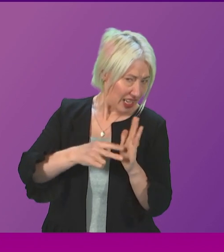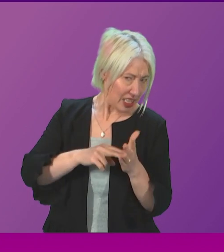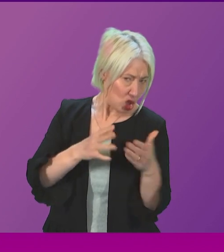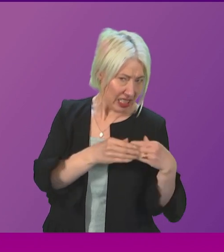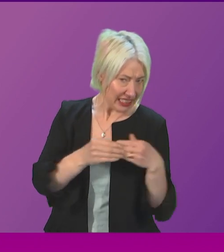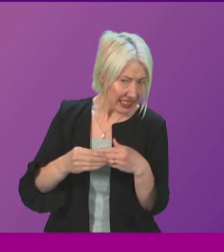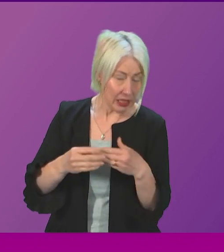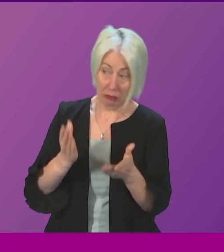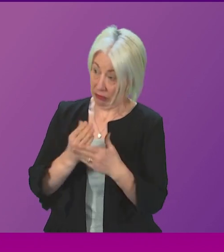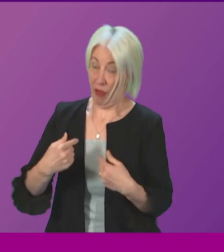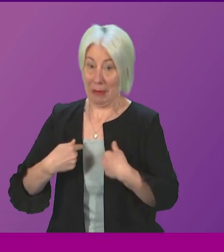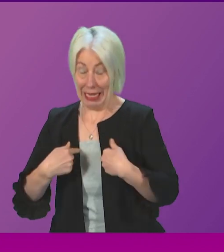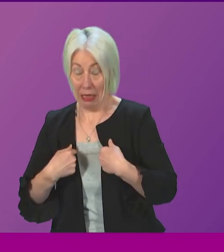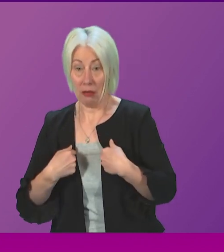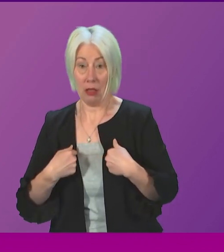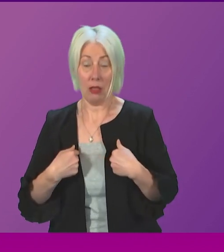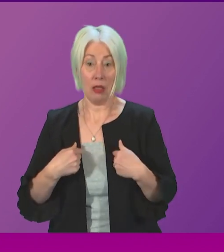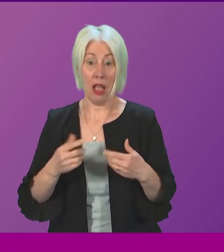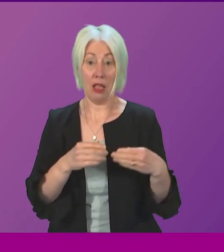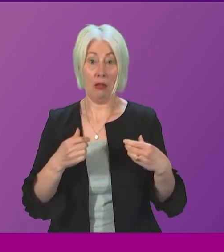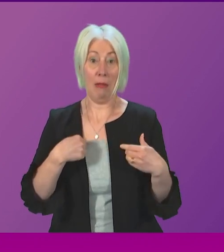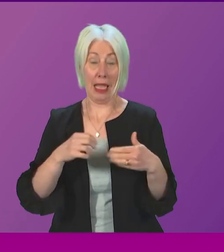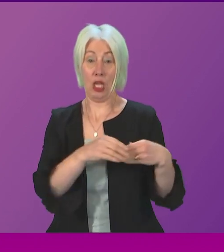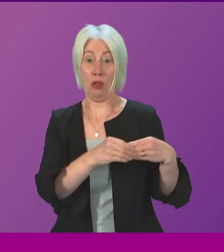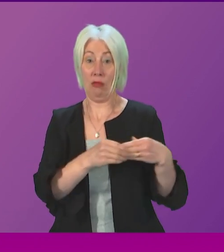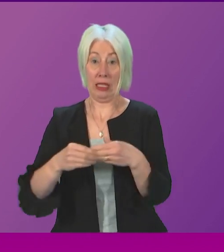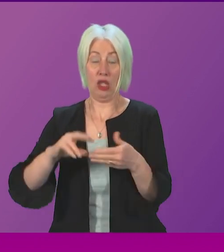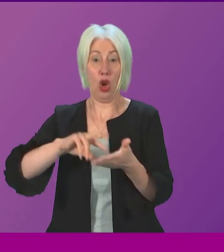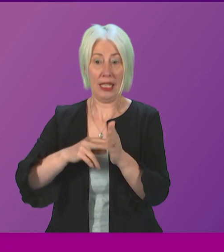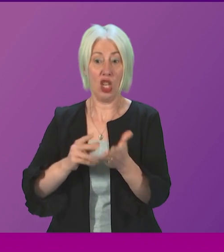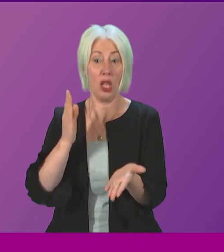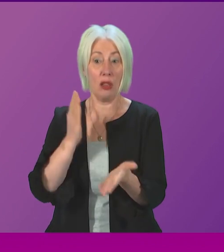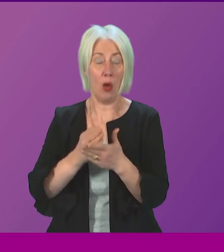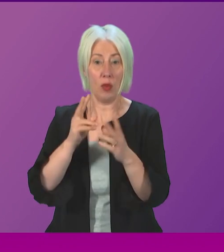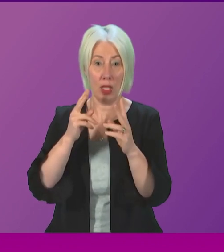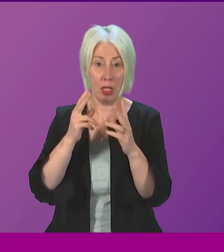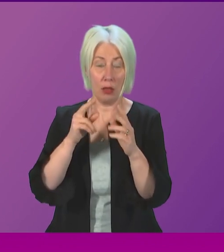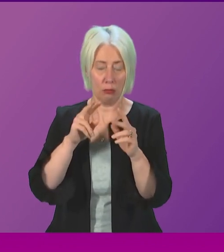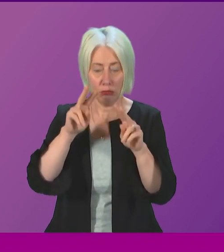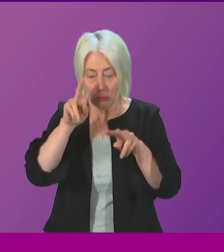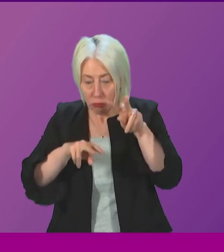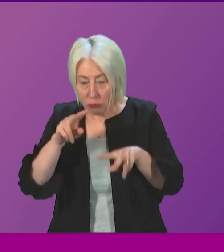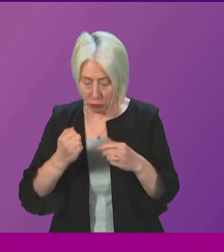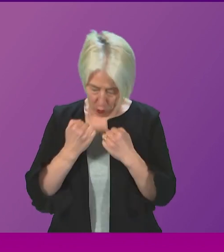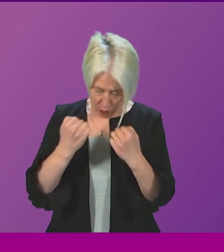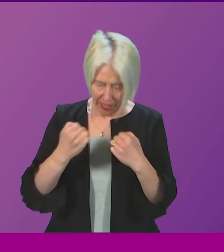the case for me in the organisation I lead—and to reflect on whether we are doing enough